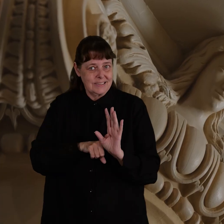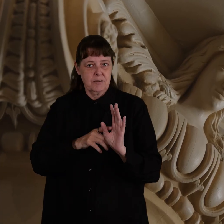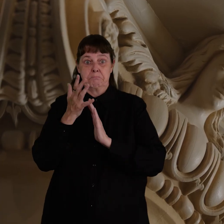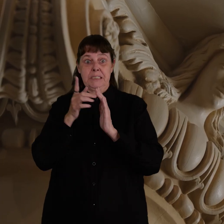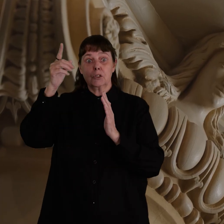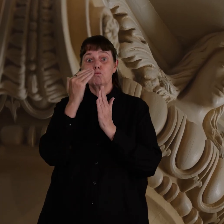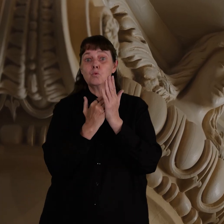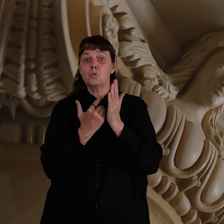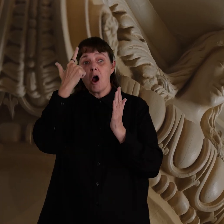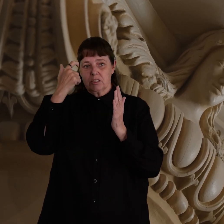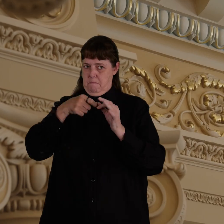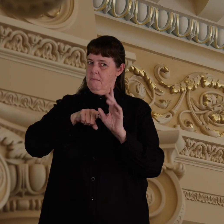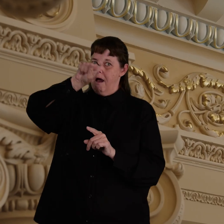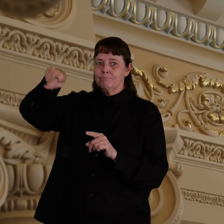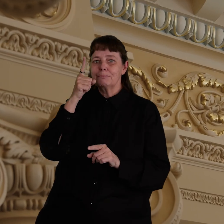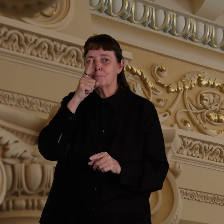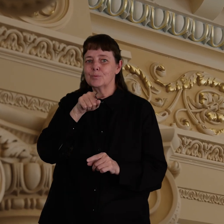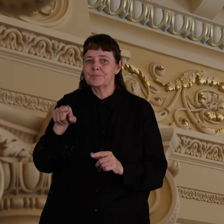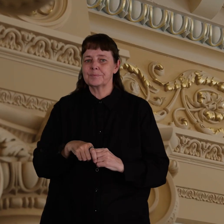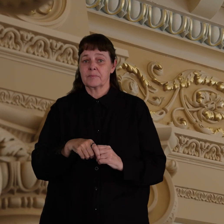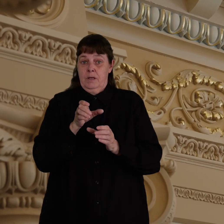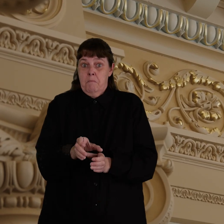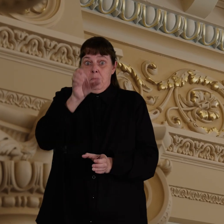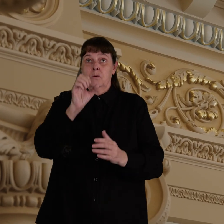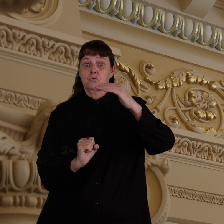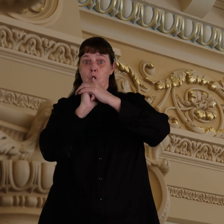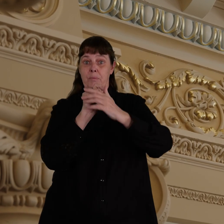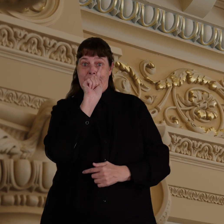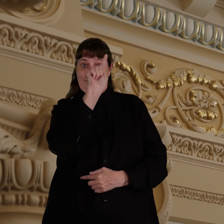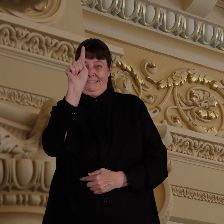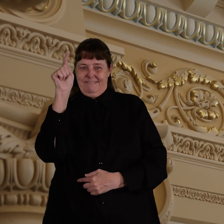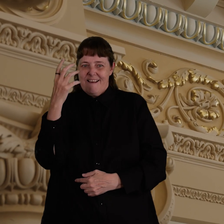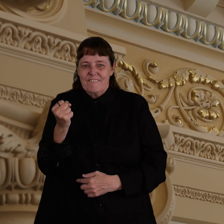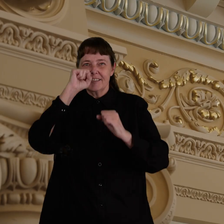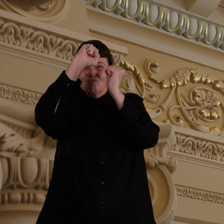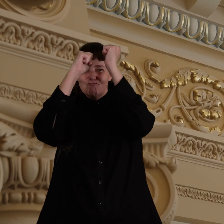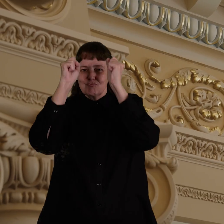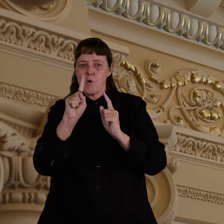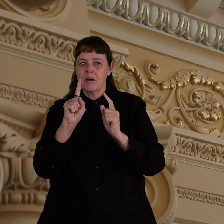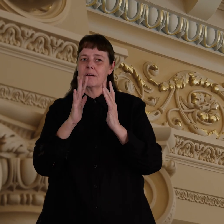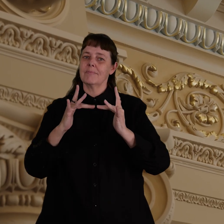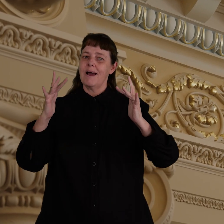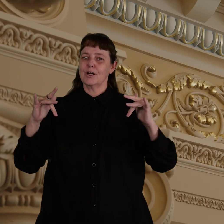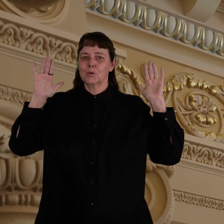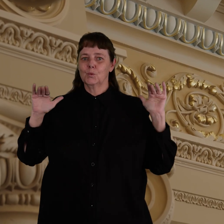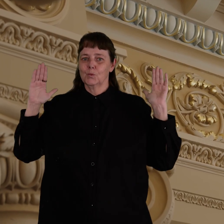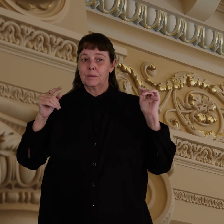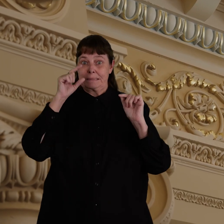pillars. Around the cornices, there's real gold. That's gold leaf, and we have quite a bit of gold